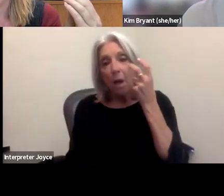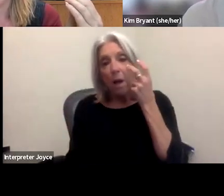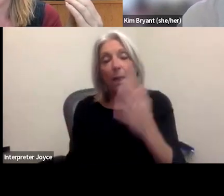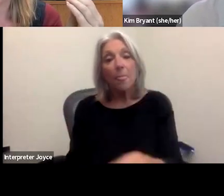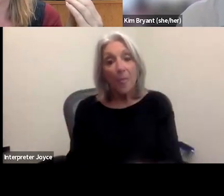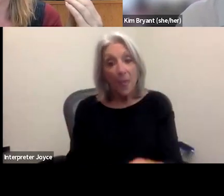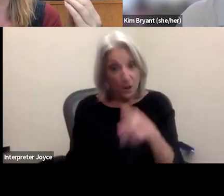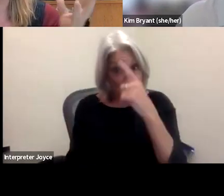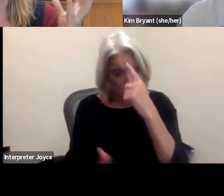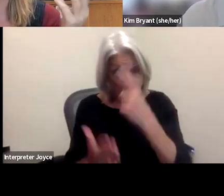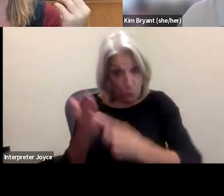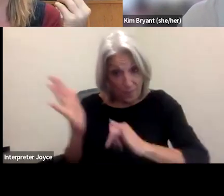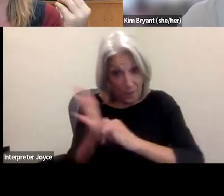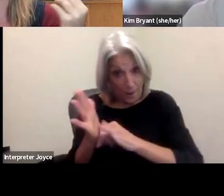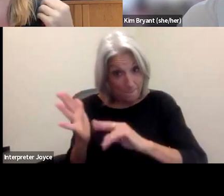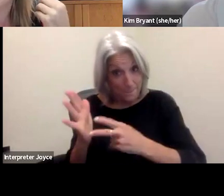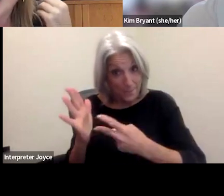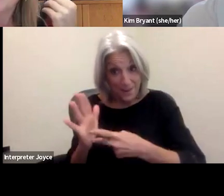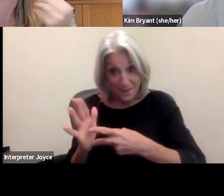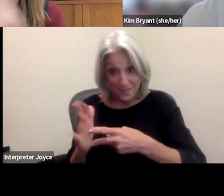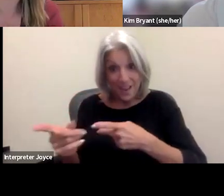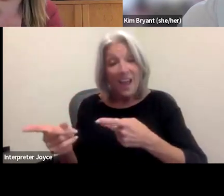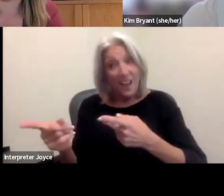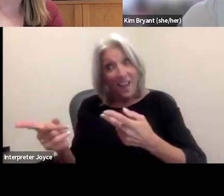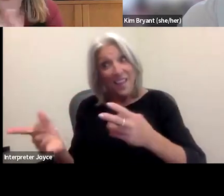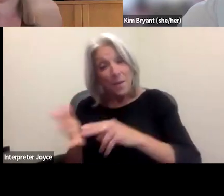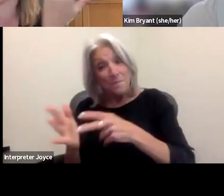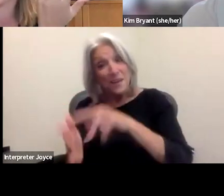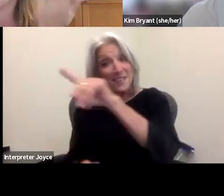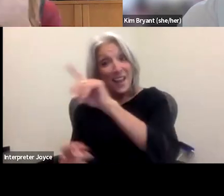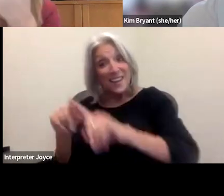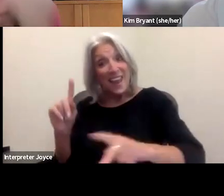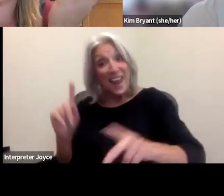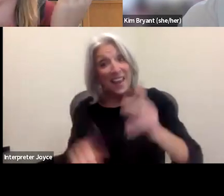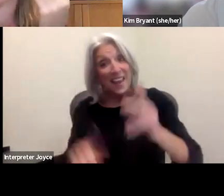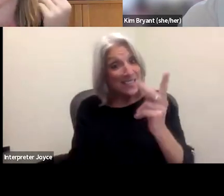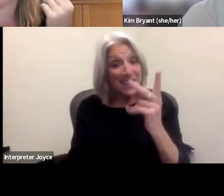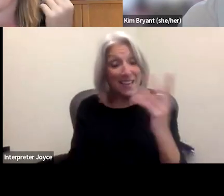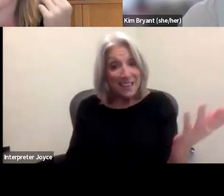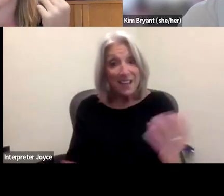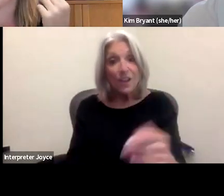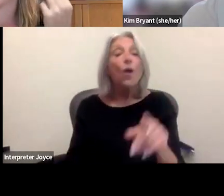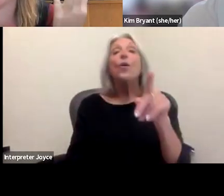Blindness. It's blindness, right? So having things that have visual readouts,